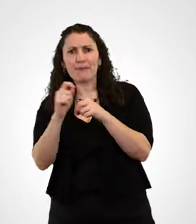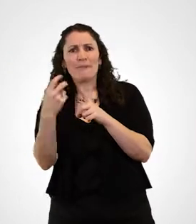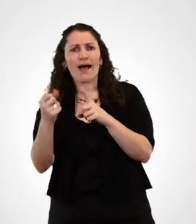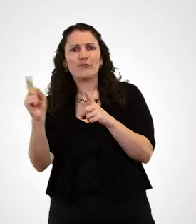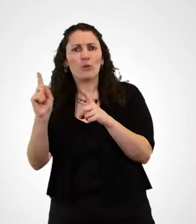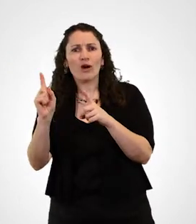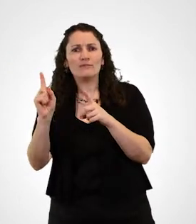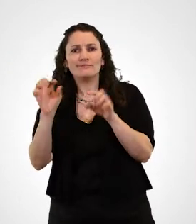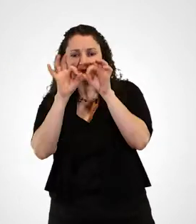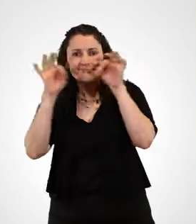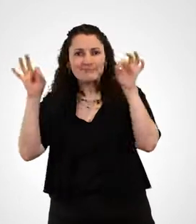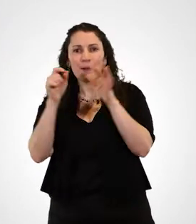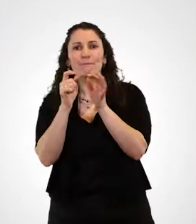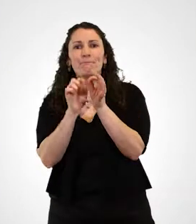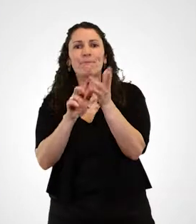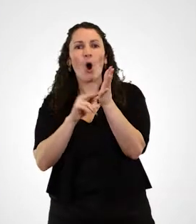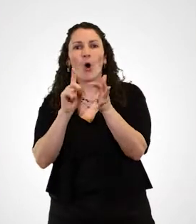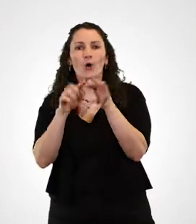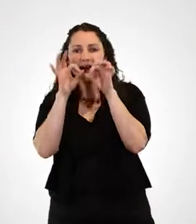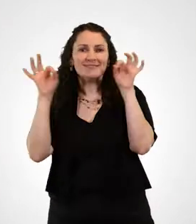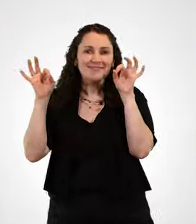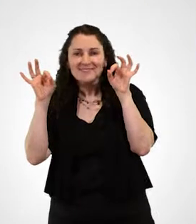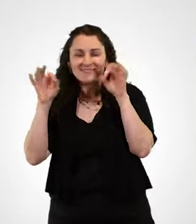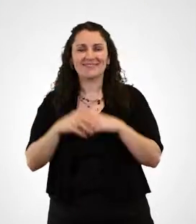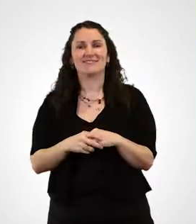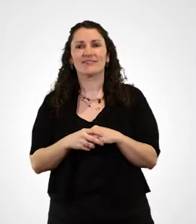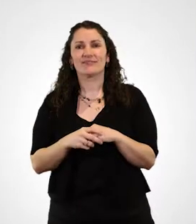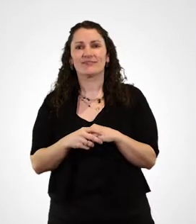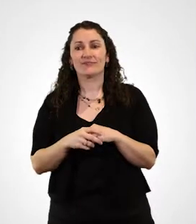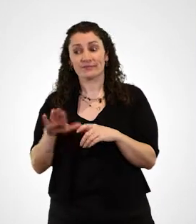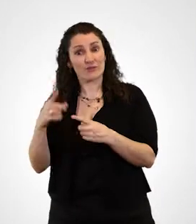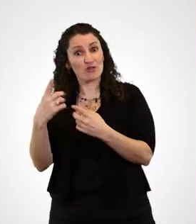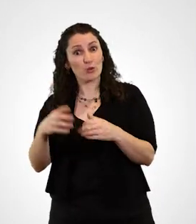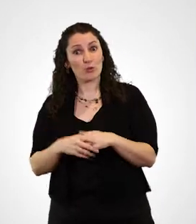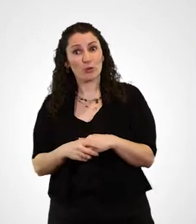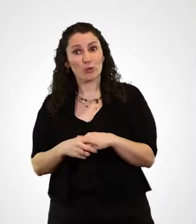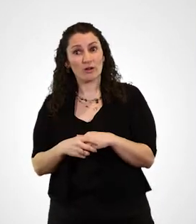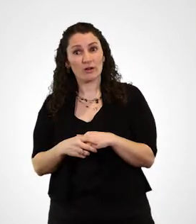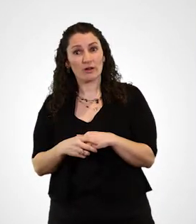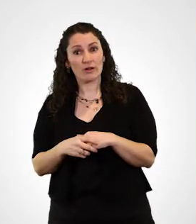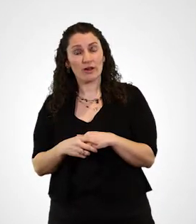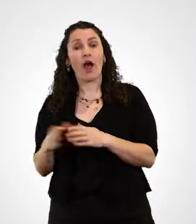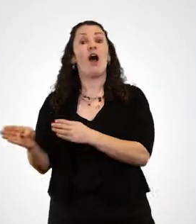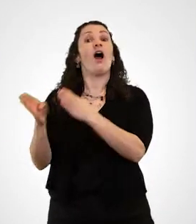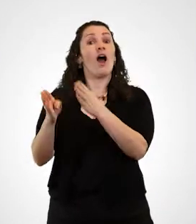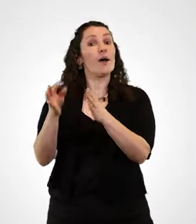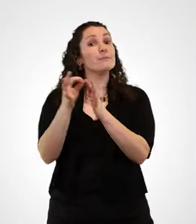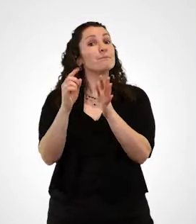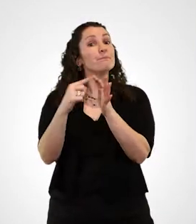Pup has a bone. Okay, let's look at your picture. "Pete has a tie".